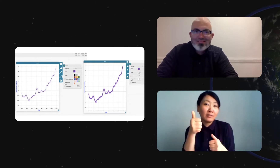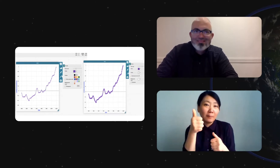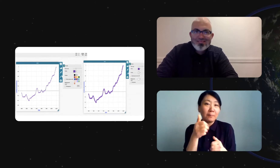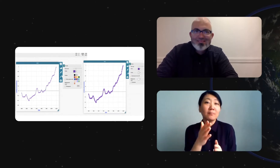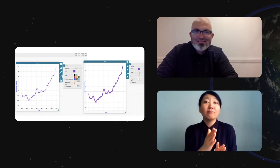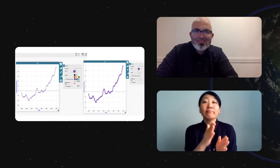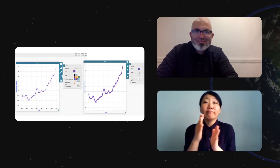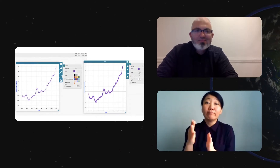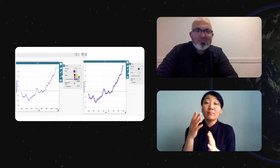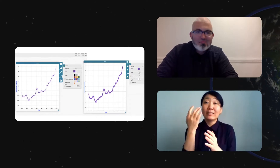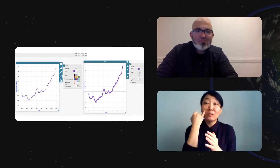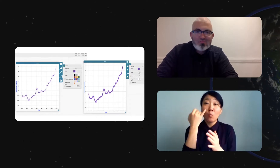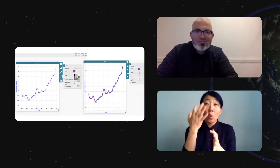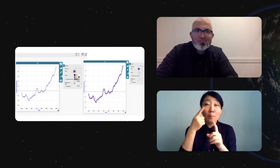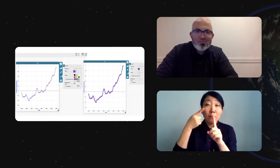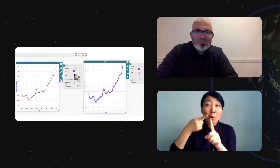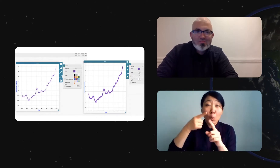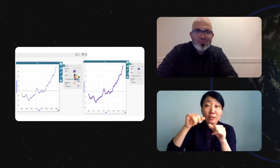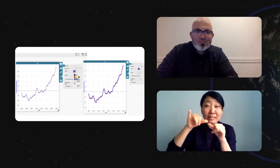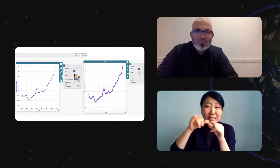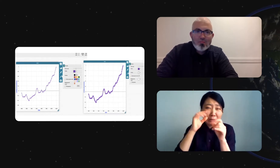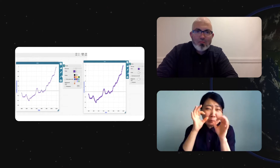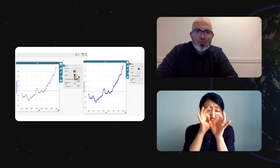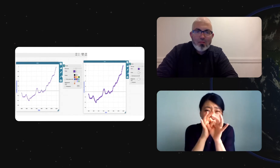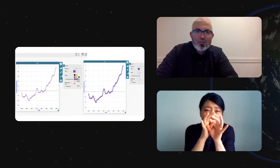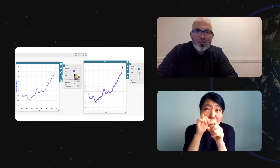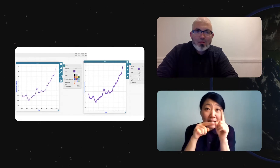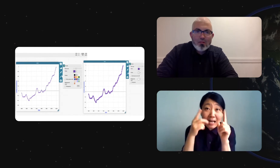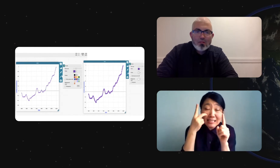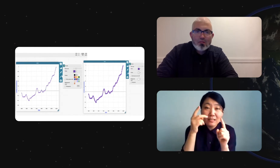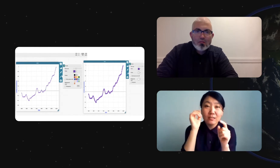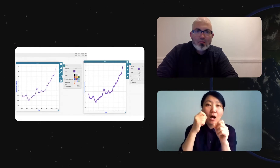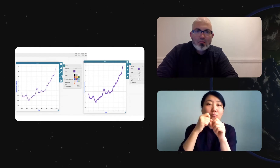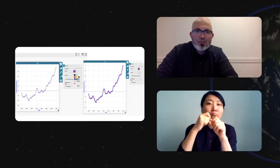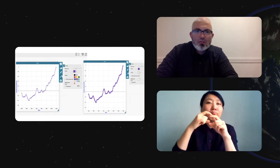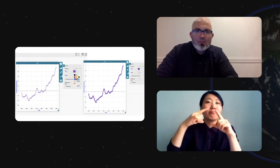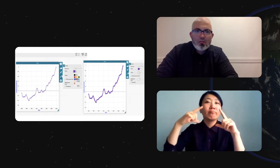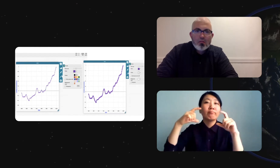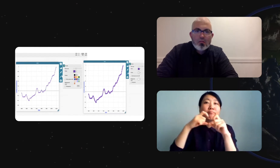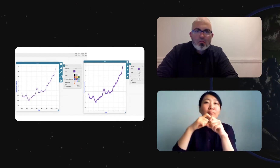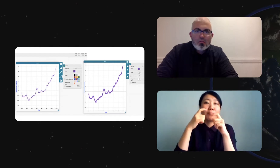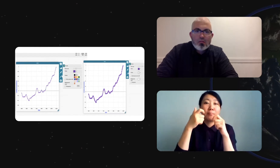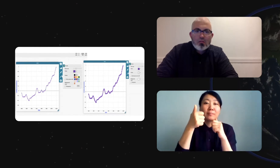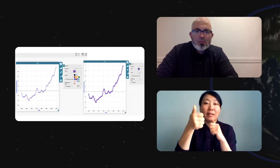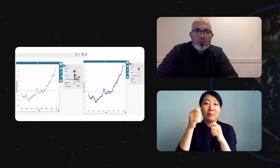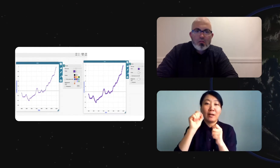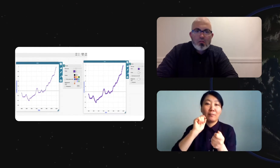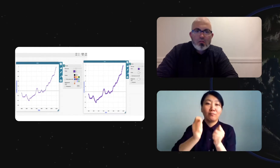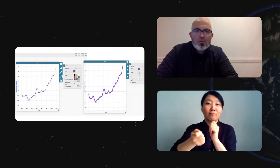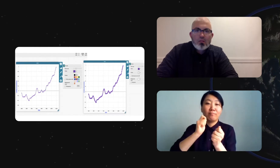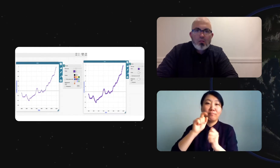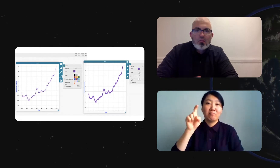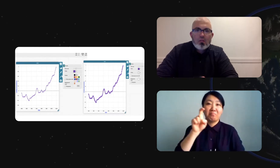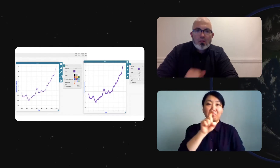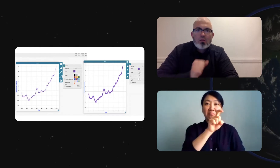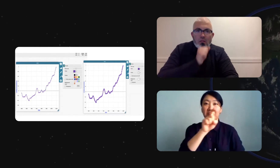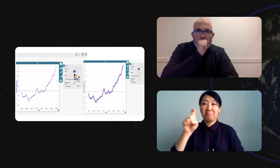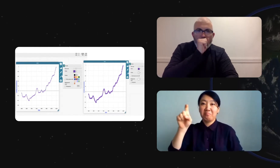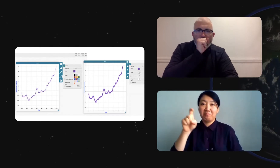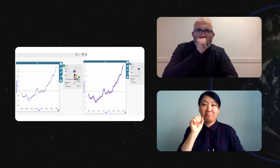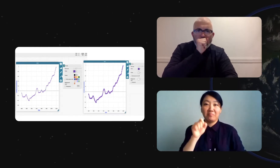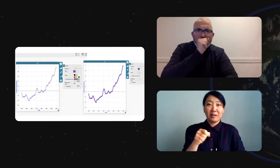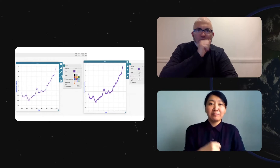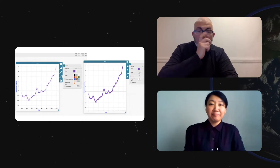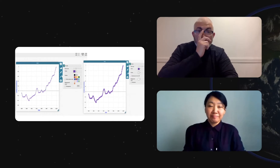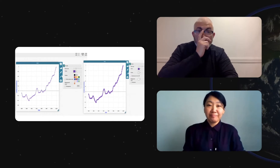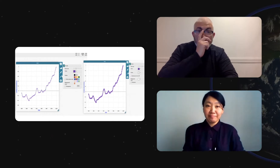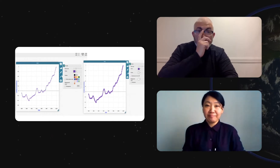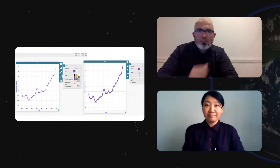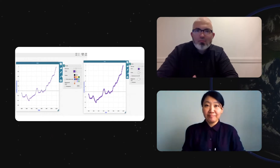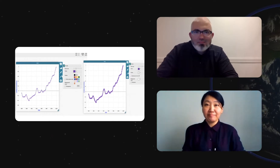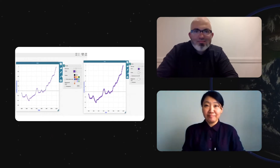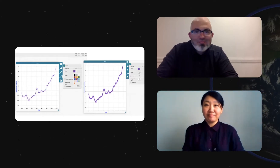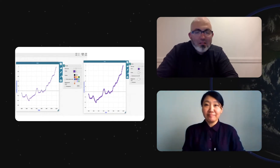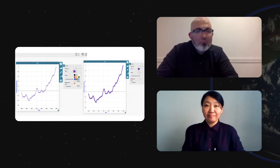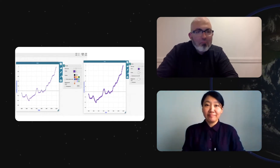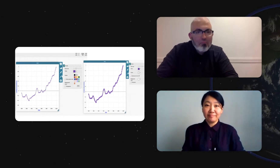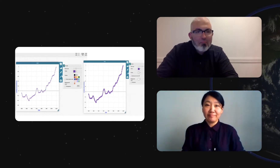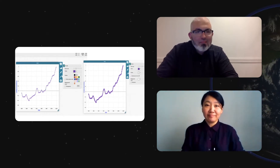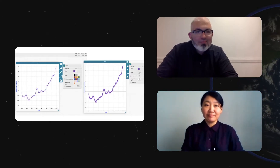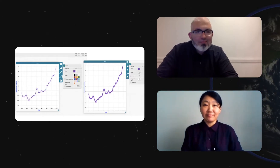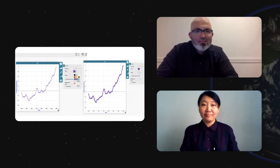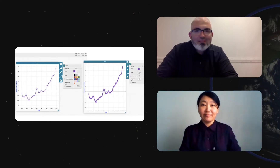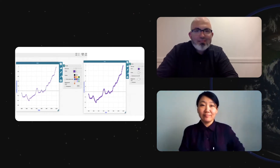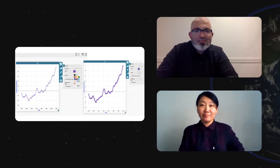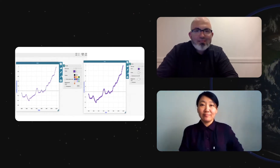The other thing is, if you feel the points are too small, you can make it a bit more